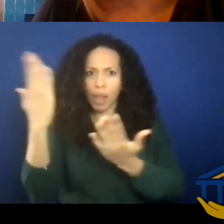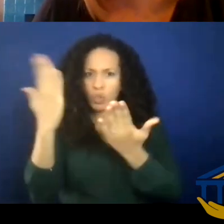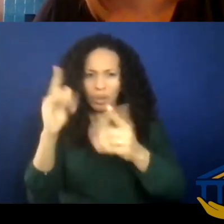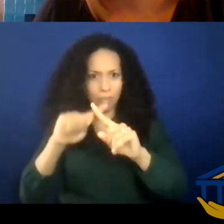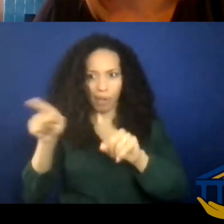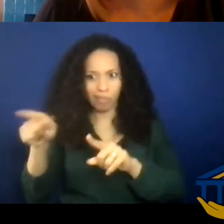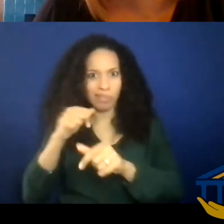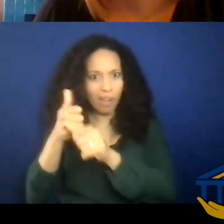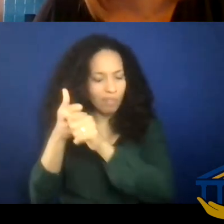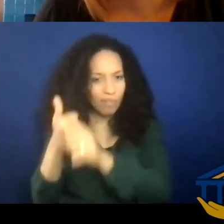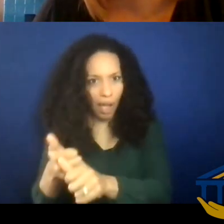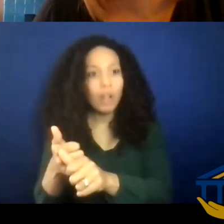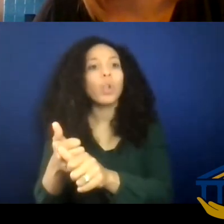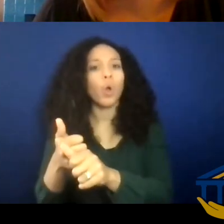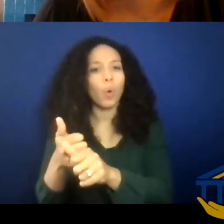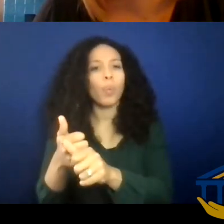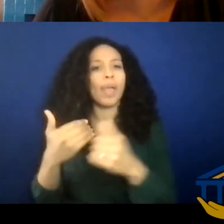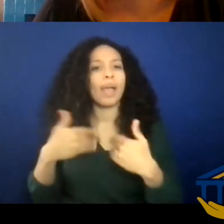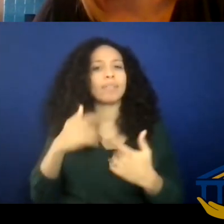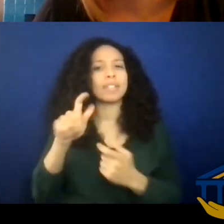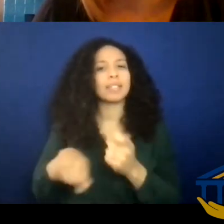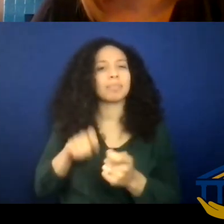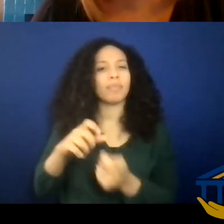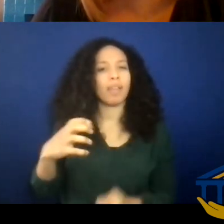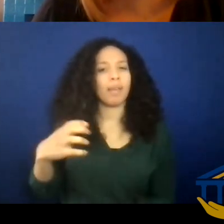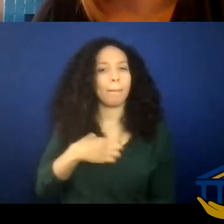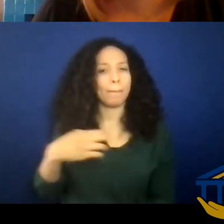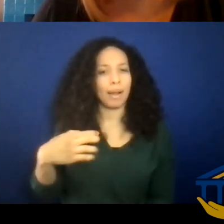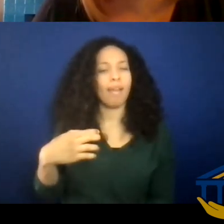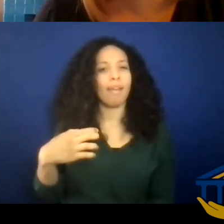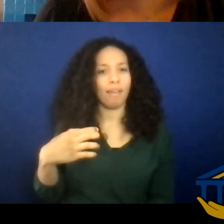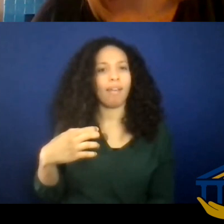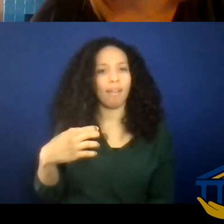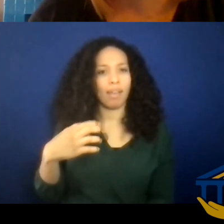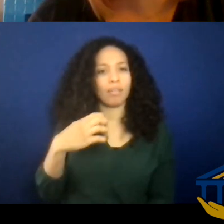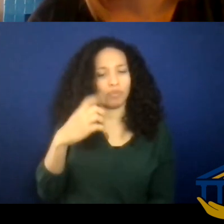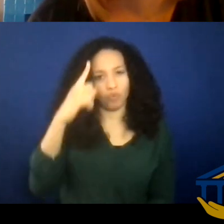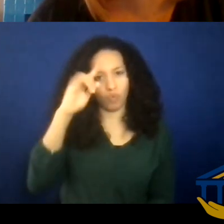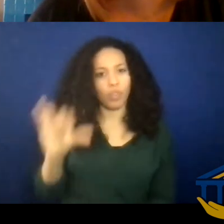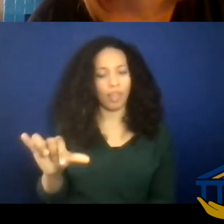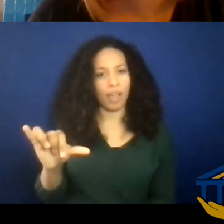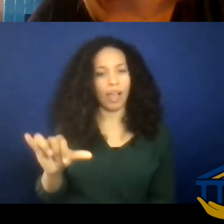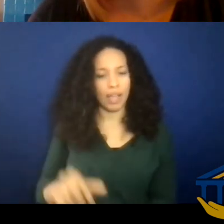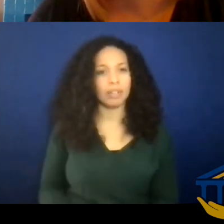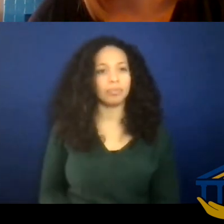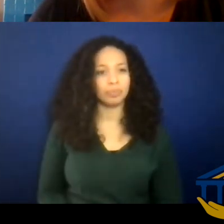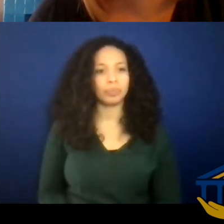there is a type of complaint you can file about that with the Division Of Compliance.